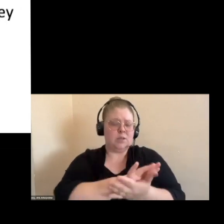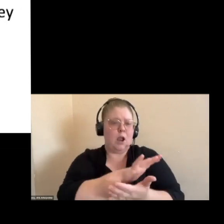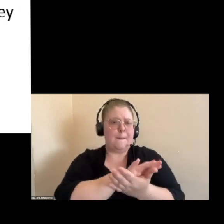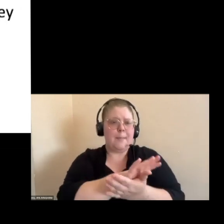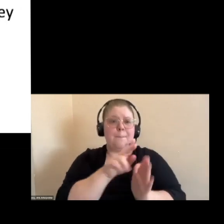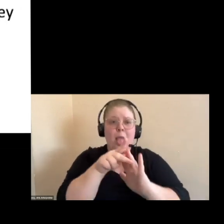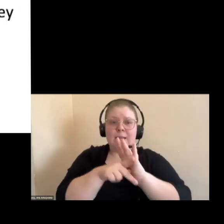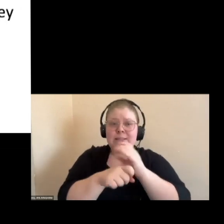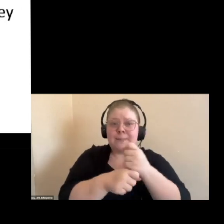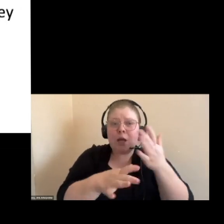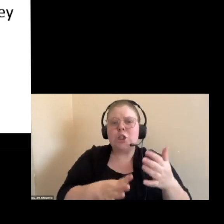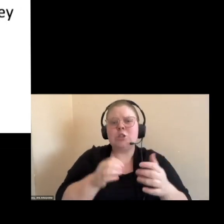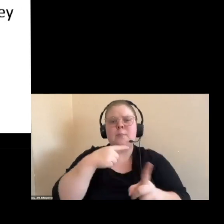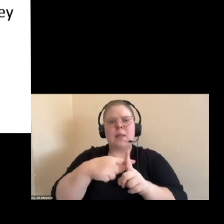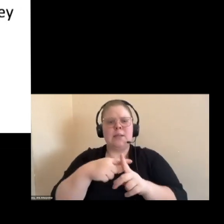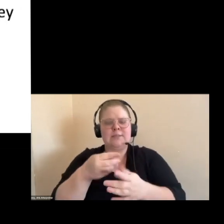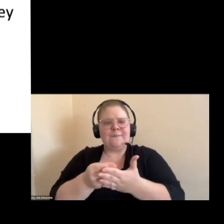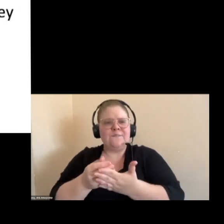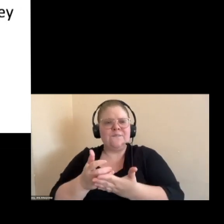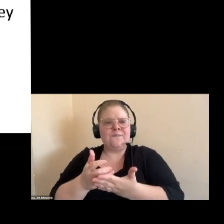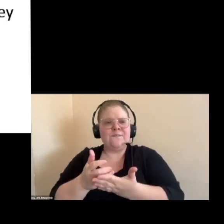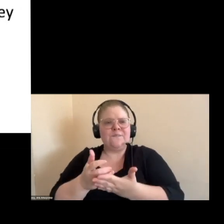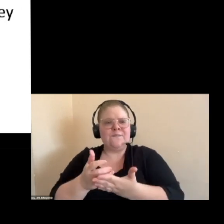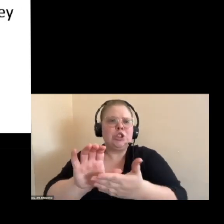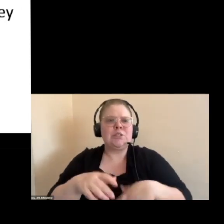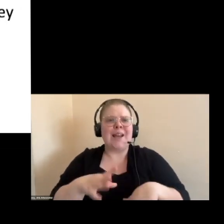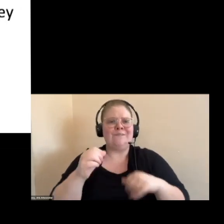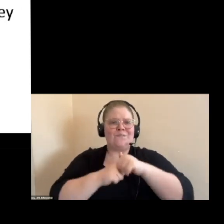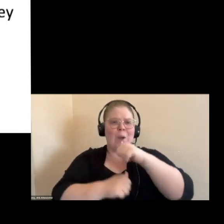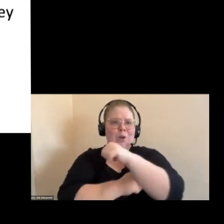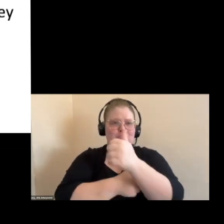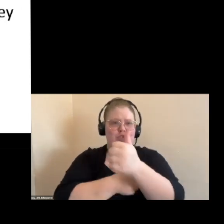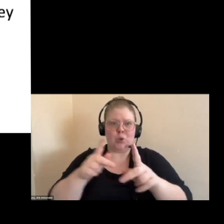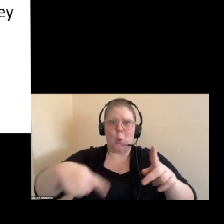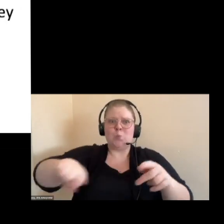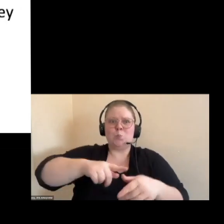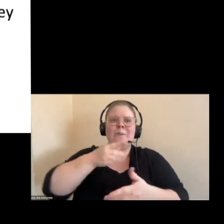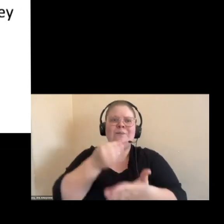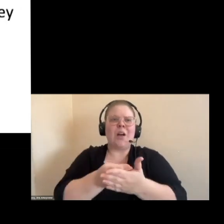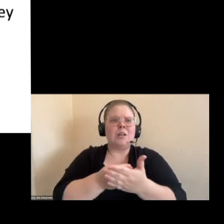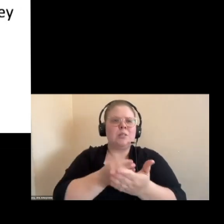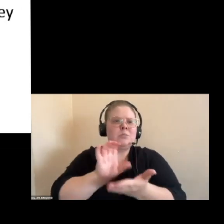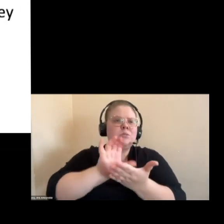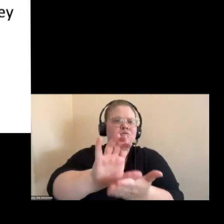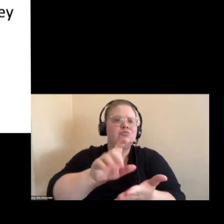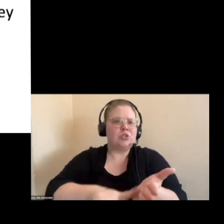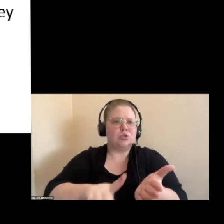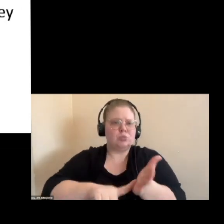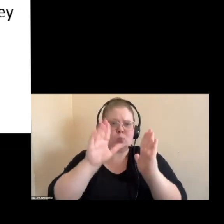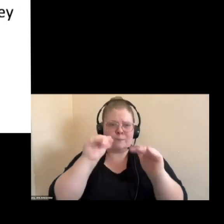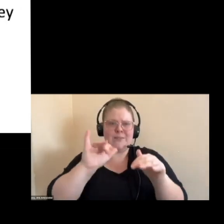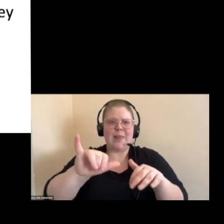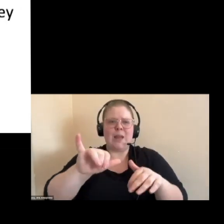Also, funders, foundations, people that fund research could use that document